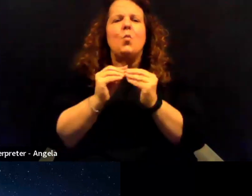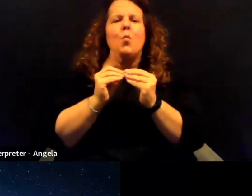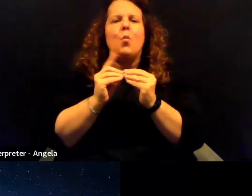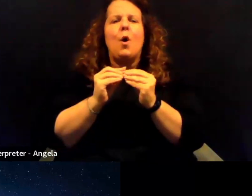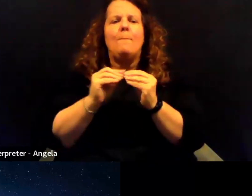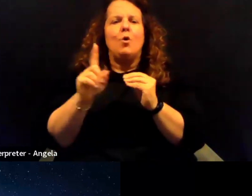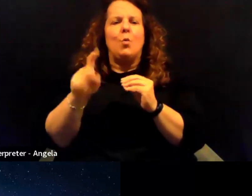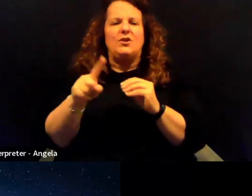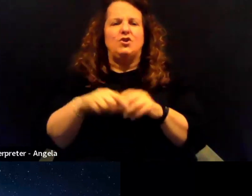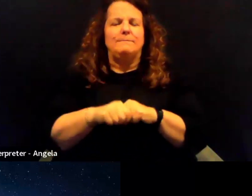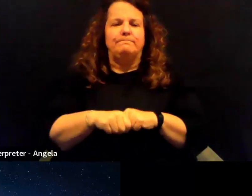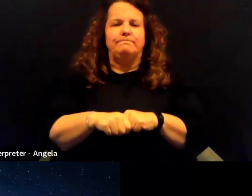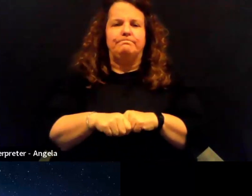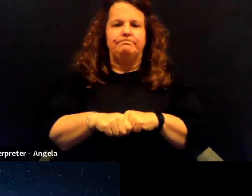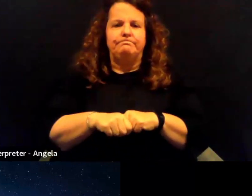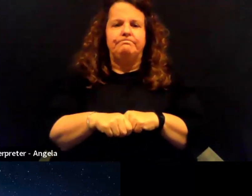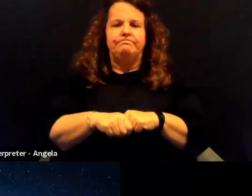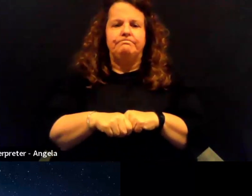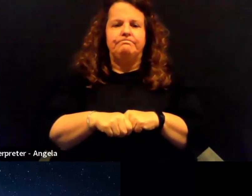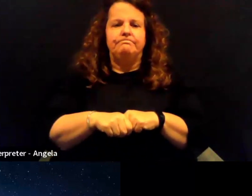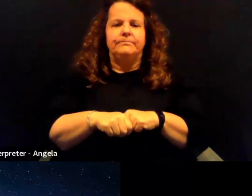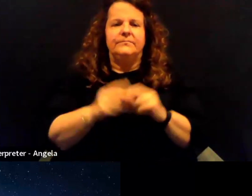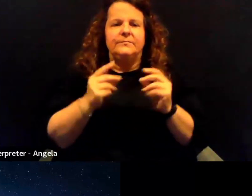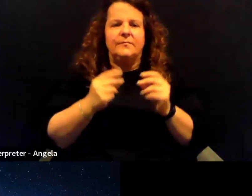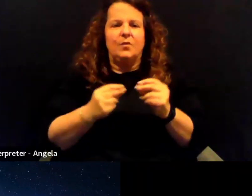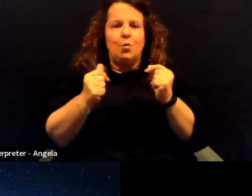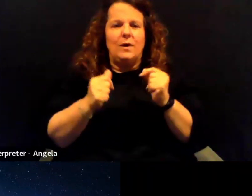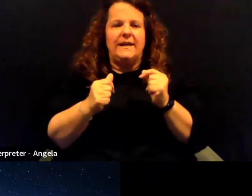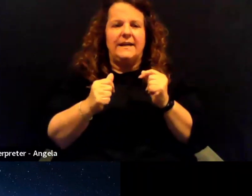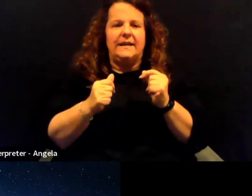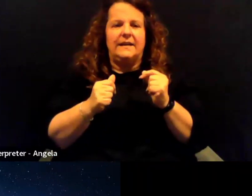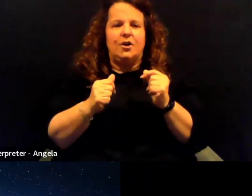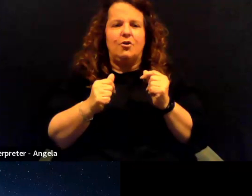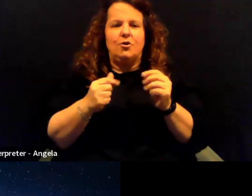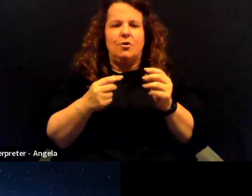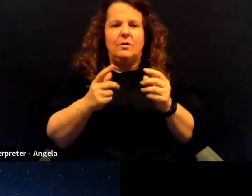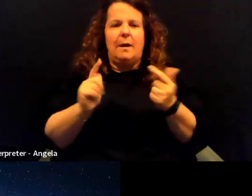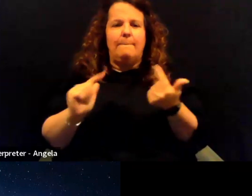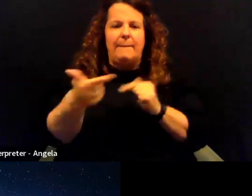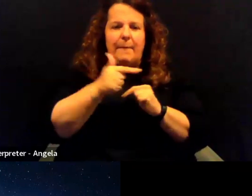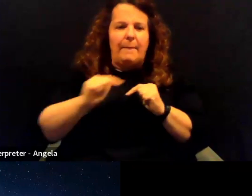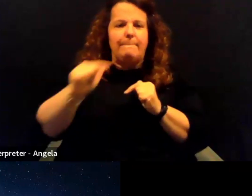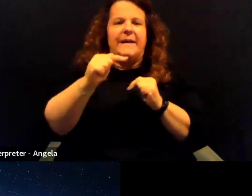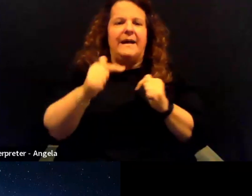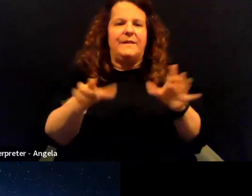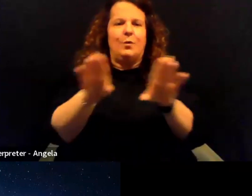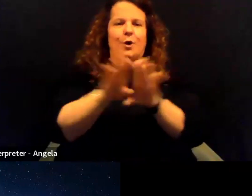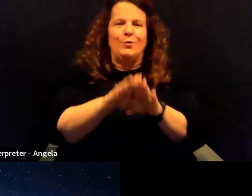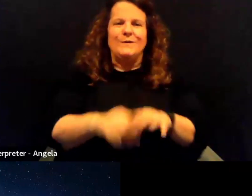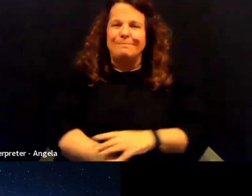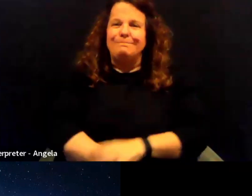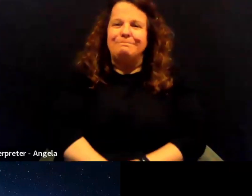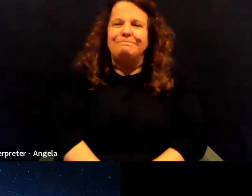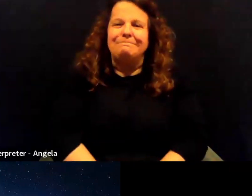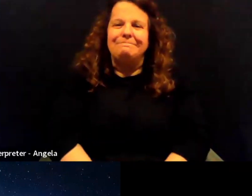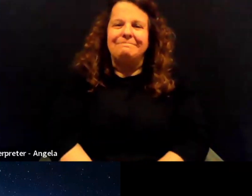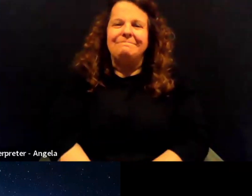like a quick rapid fire answering and then we'll say we'll close out the session, that's okay.